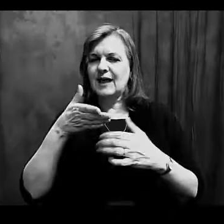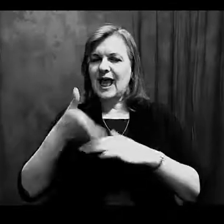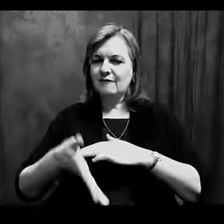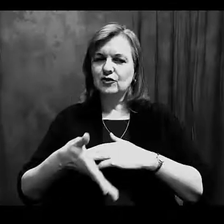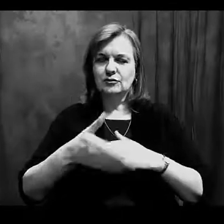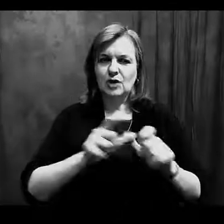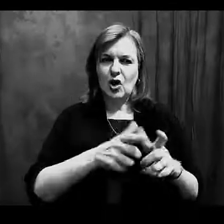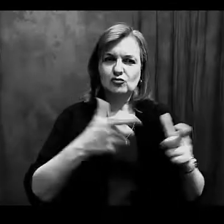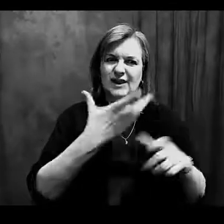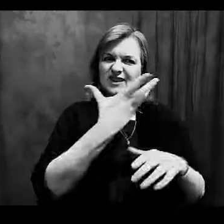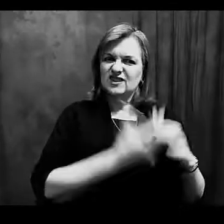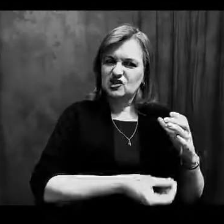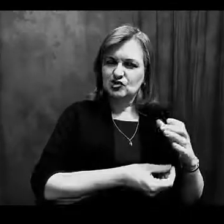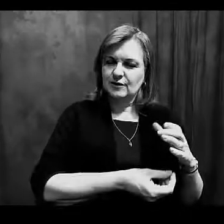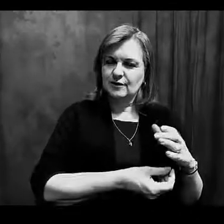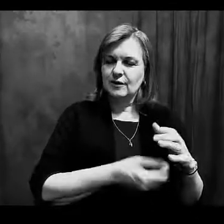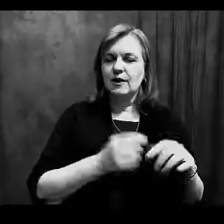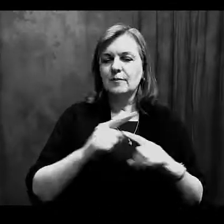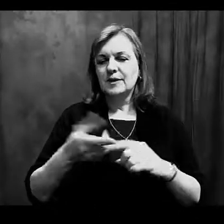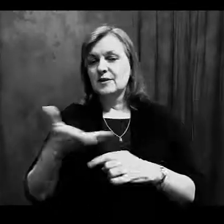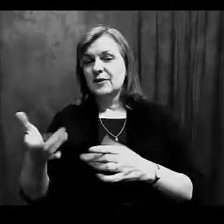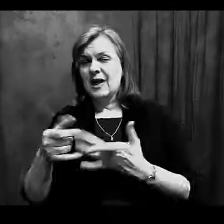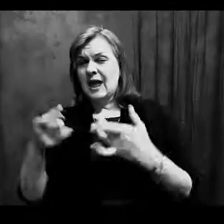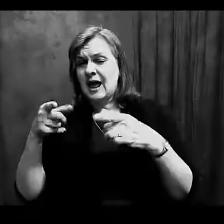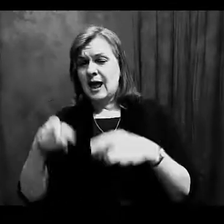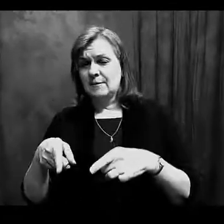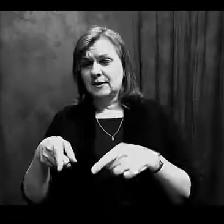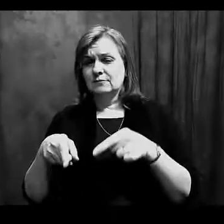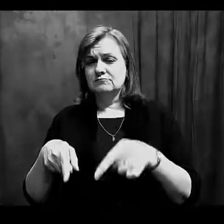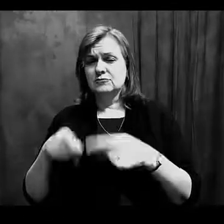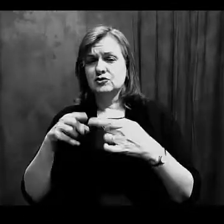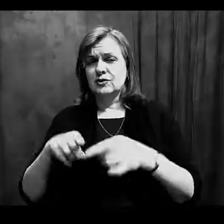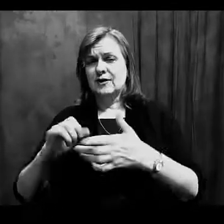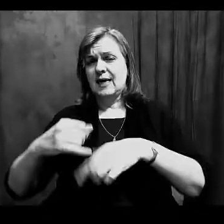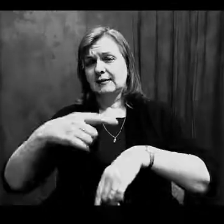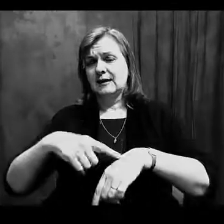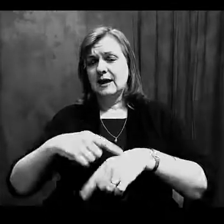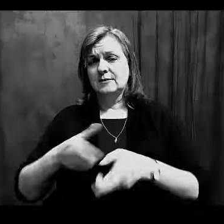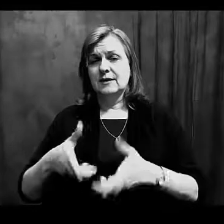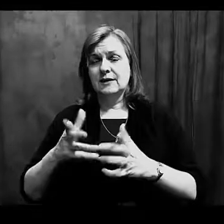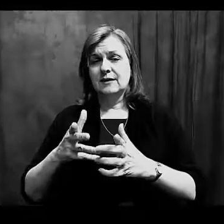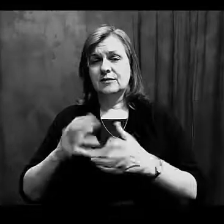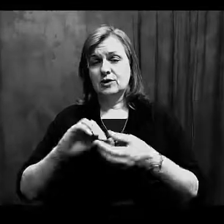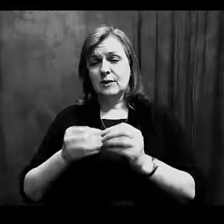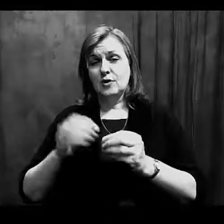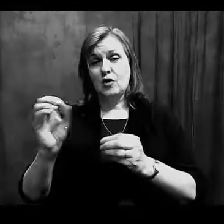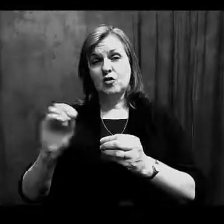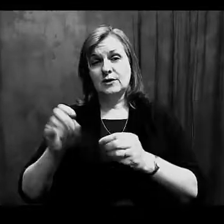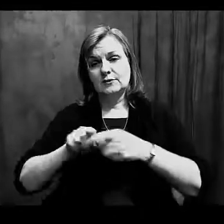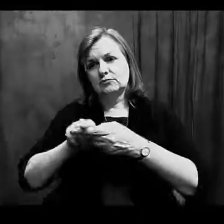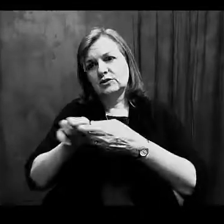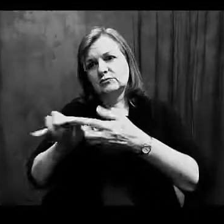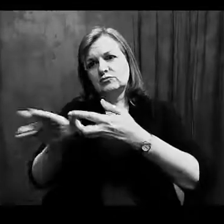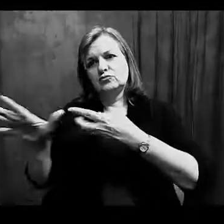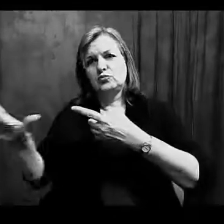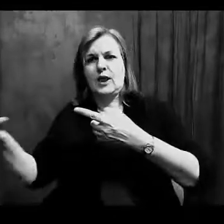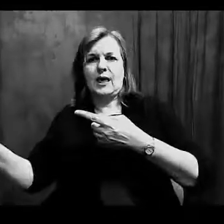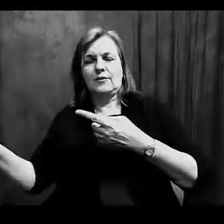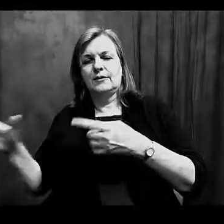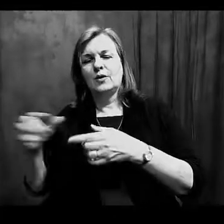there must've been something going on that allow this terrfiic explosion of organisms and we think it was probably the earth